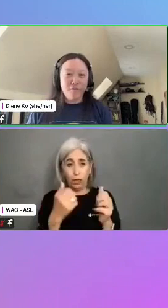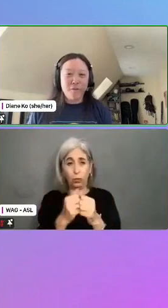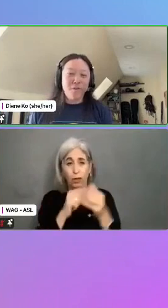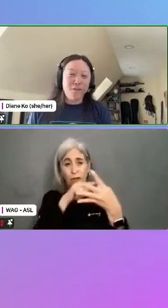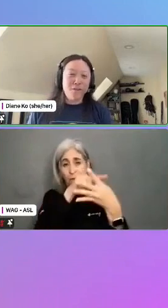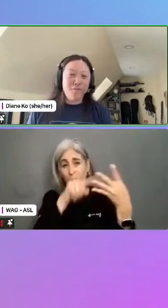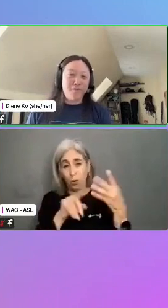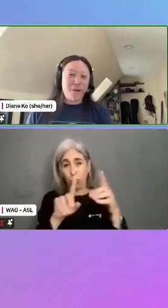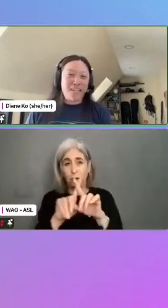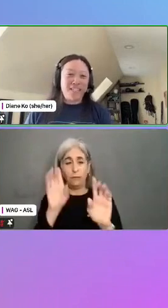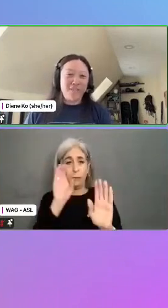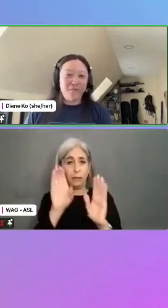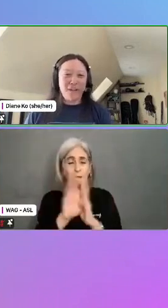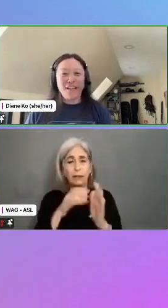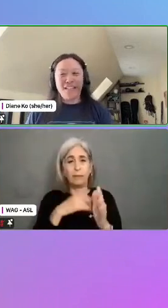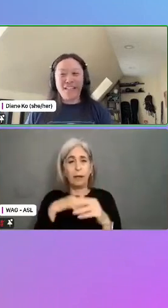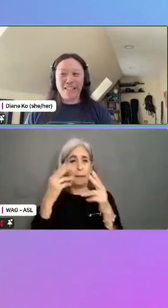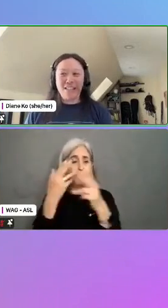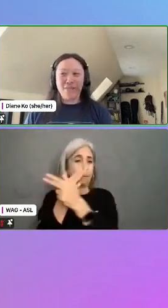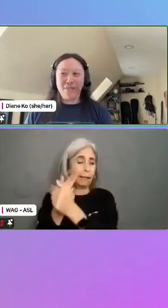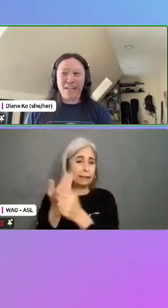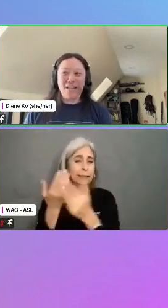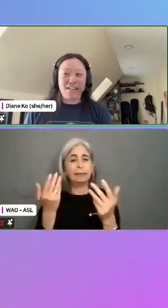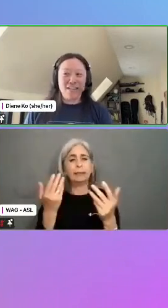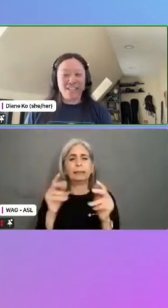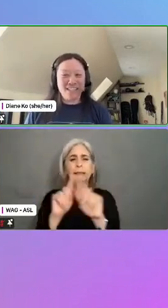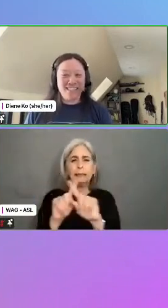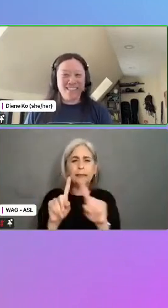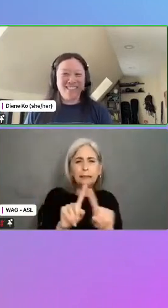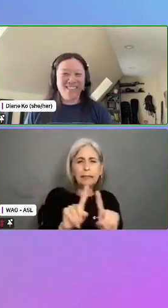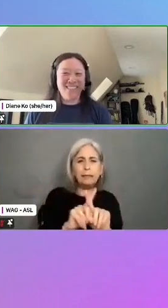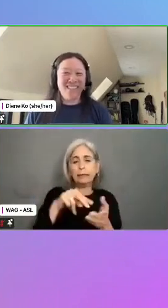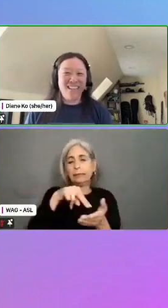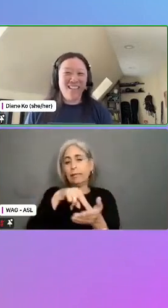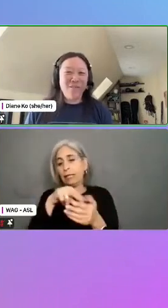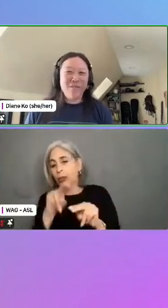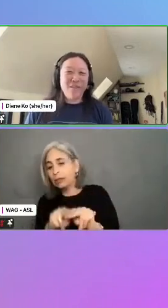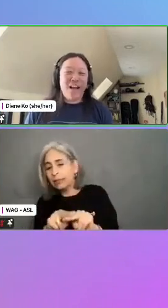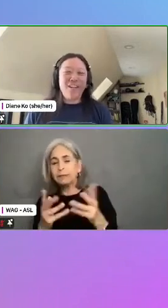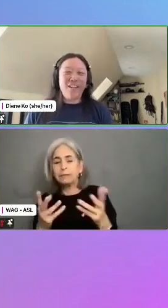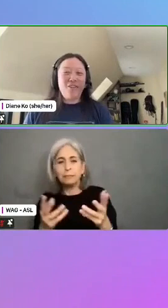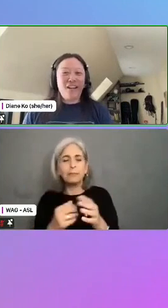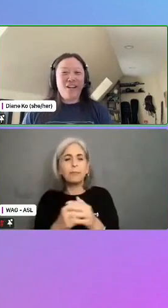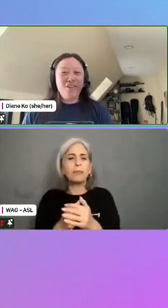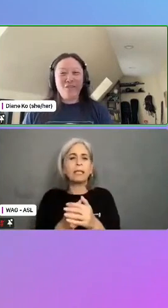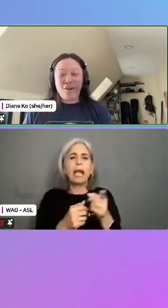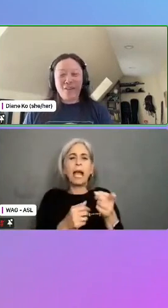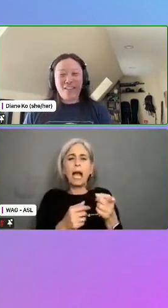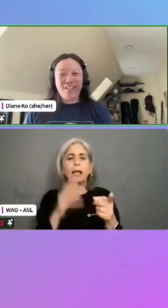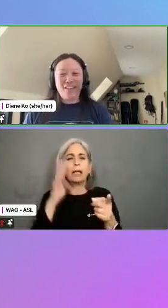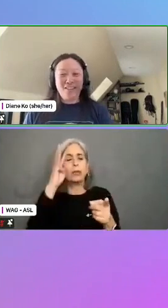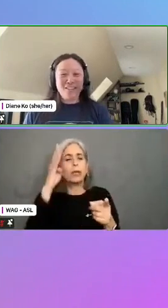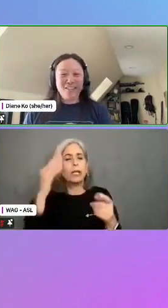were solving one of our difficulties, variable elements. With React you can